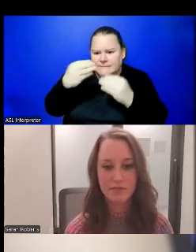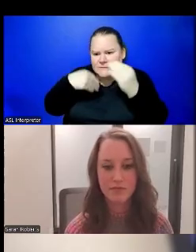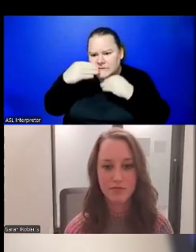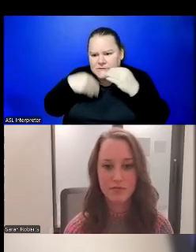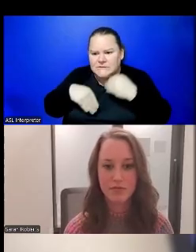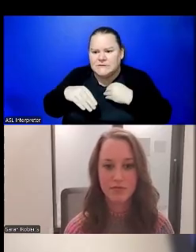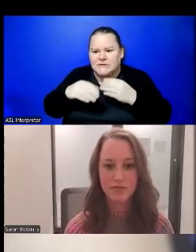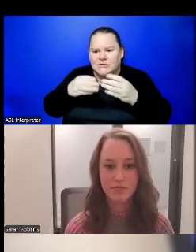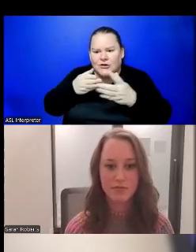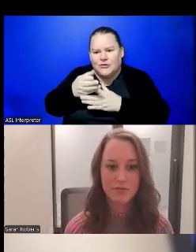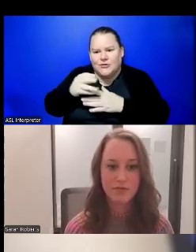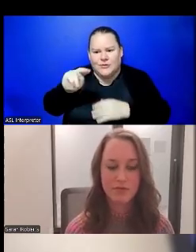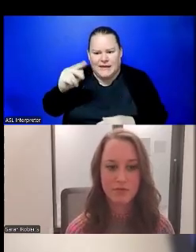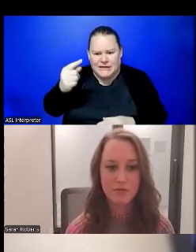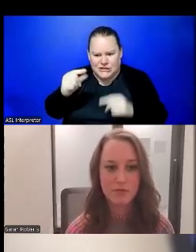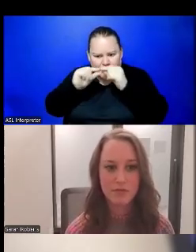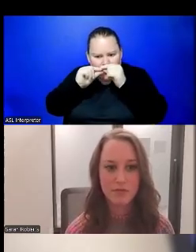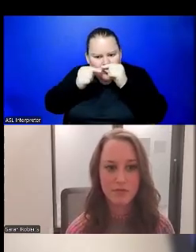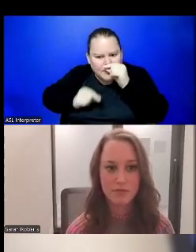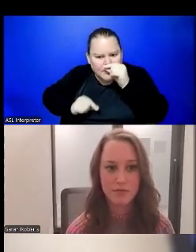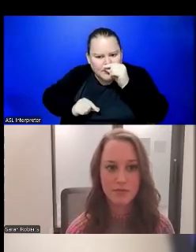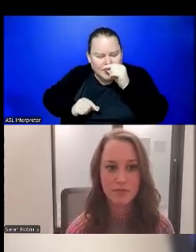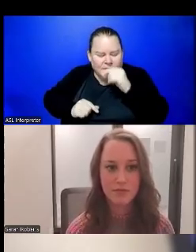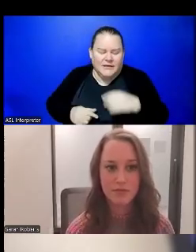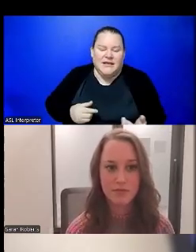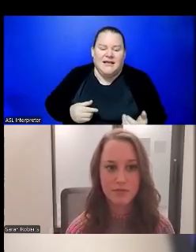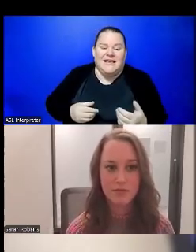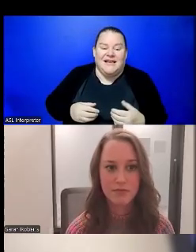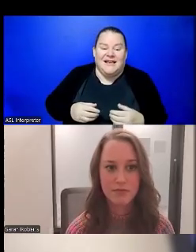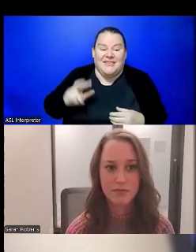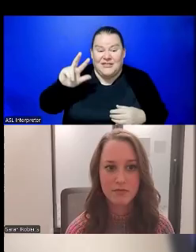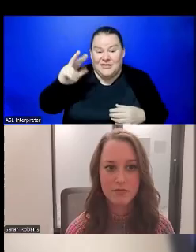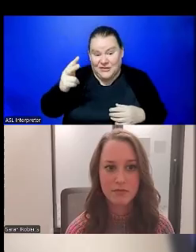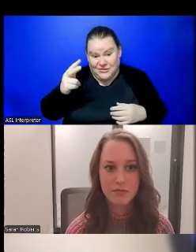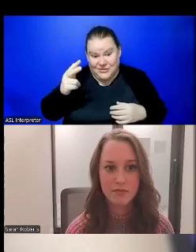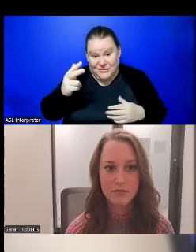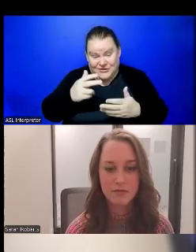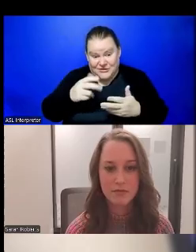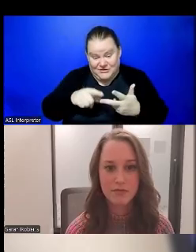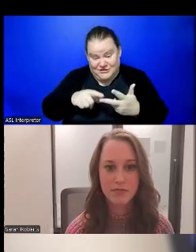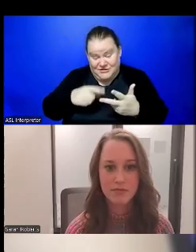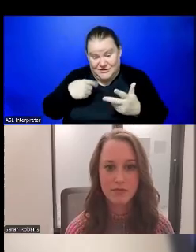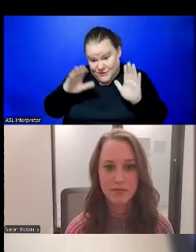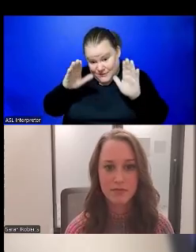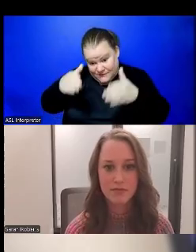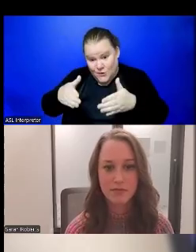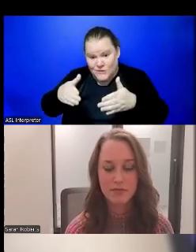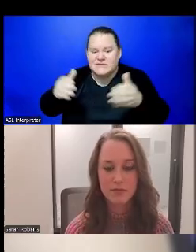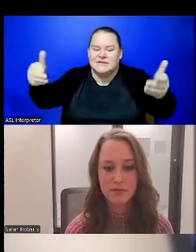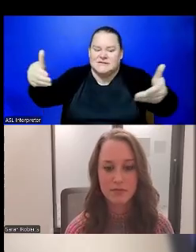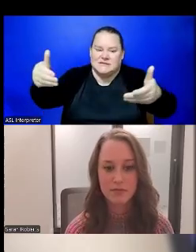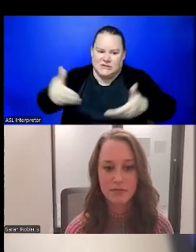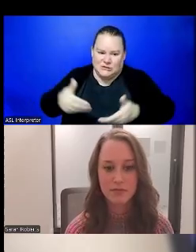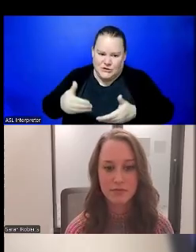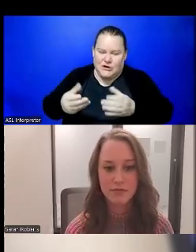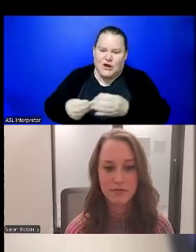then the third point, that is, what we typically focus on for families, is the introduction of growth hormone treatment.